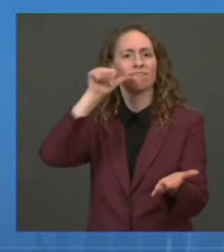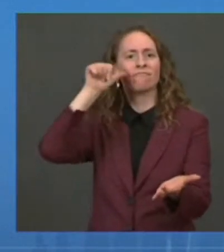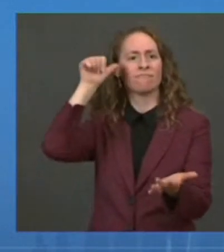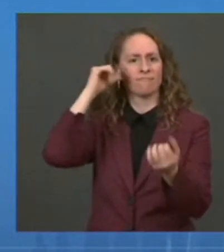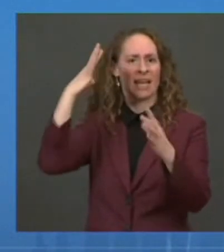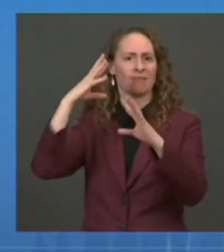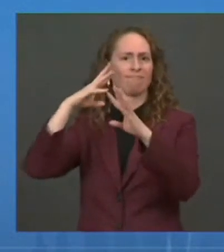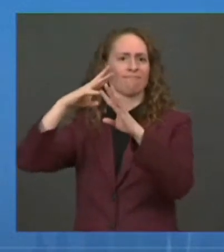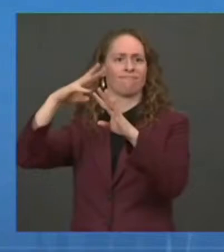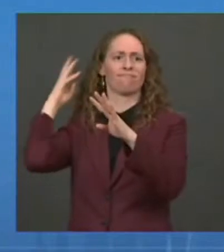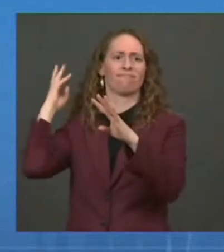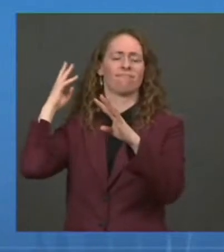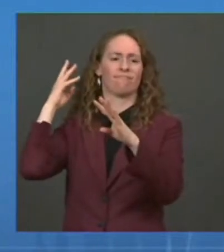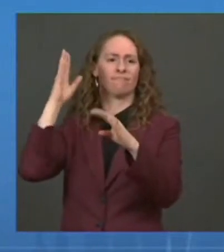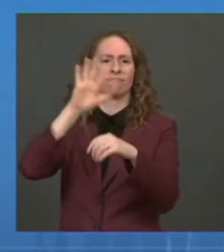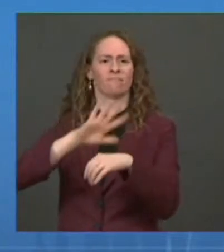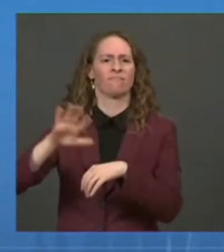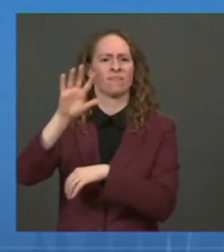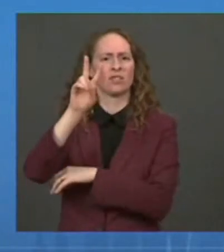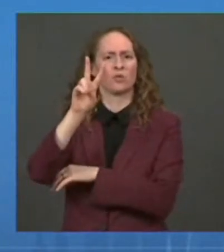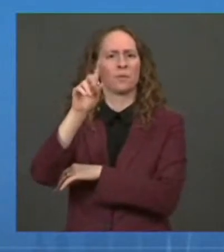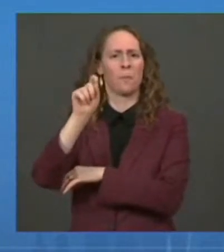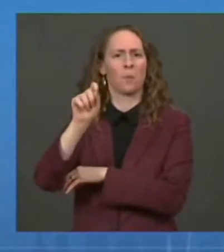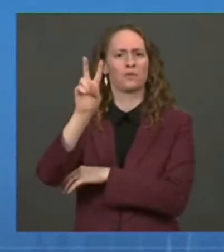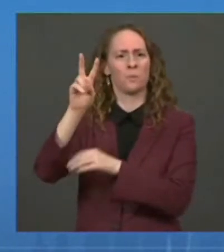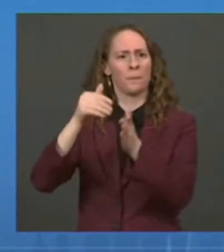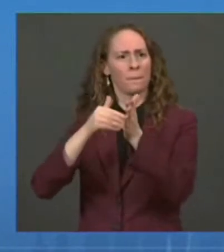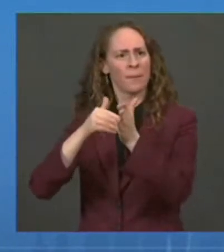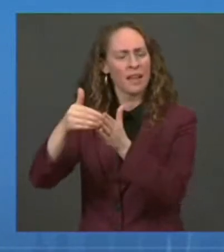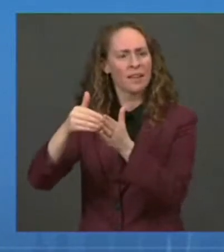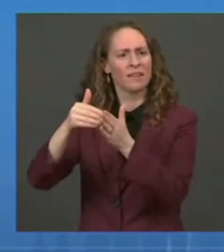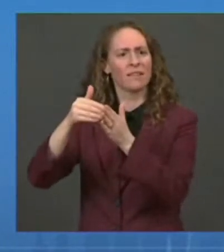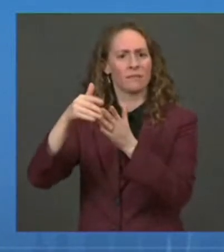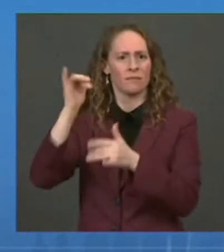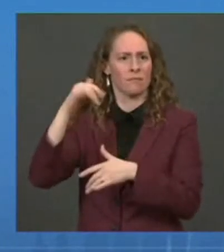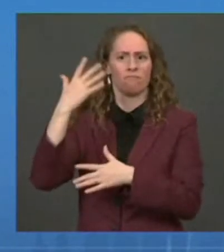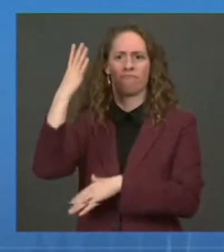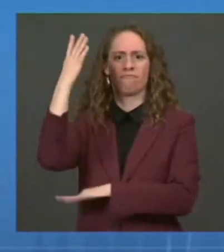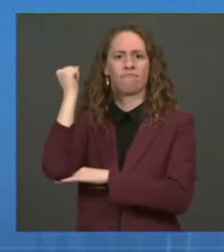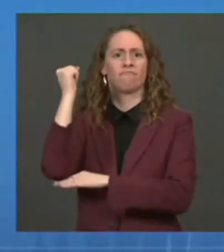ARMS INCLUDING OVER 1 MILLION BOOSTER SHOTS.